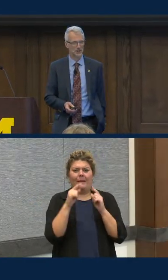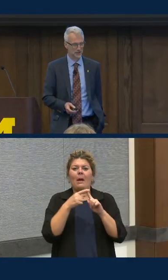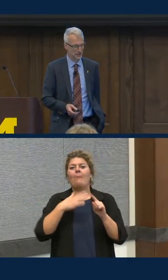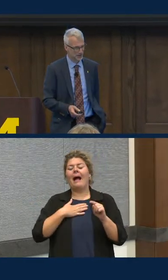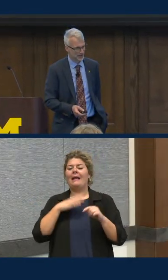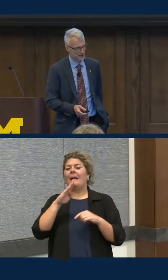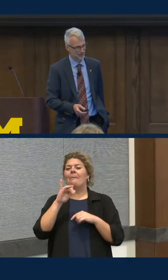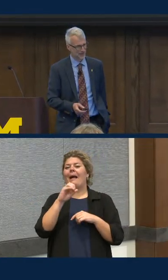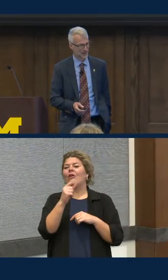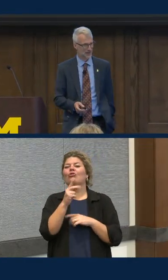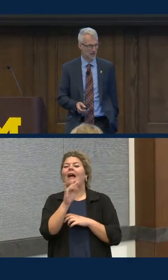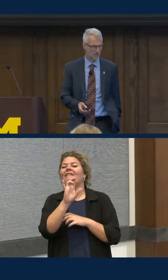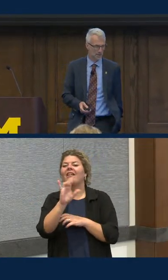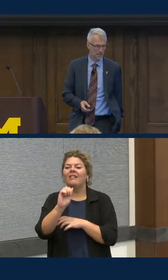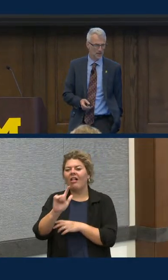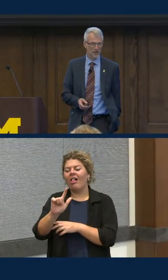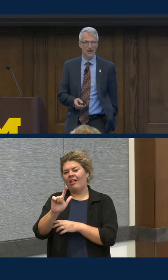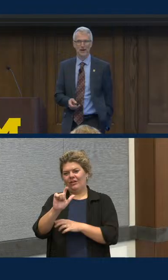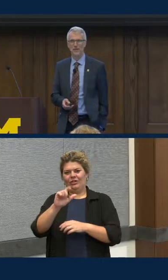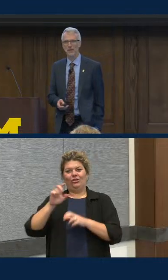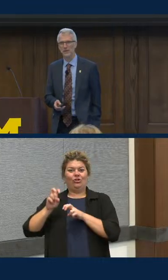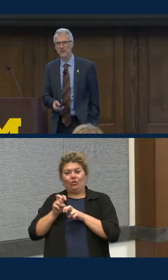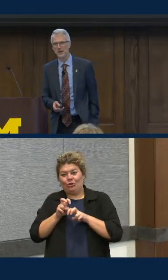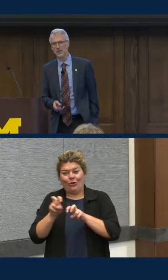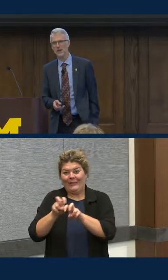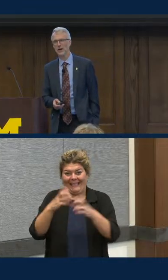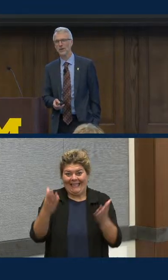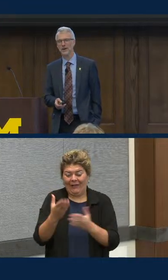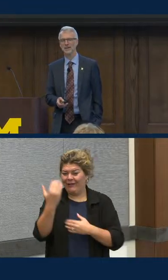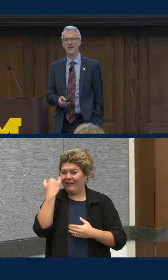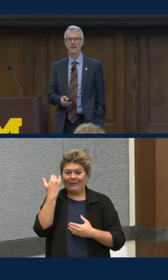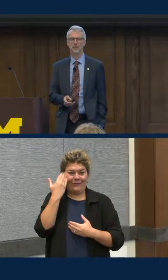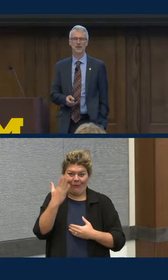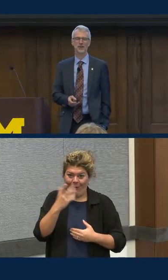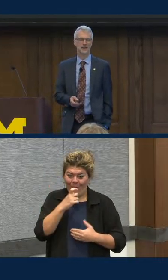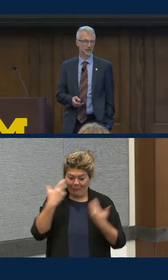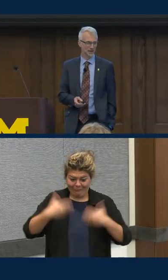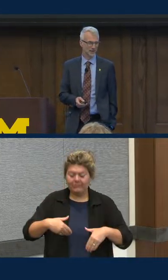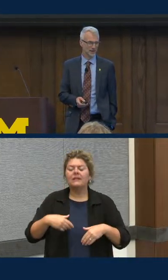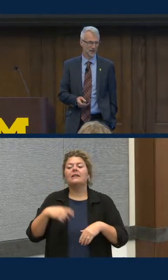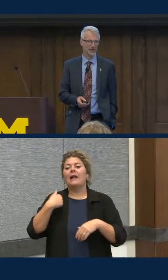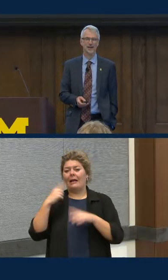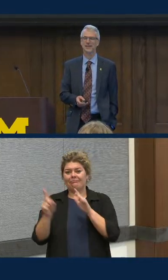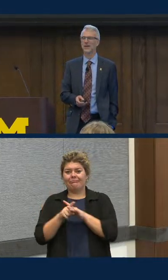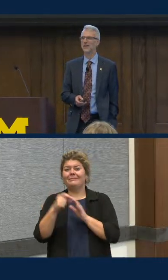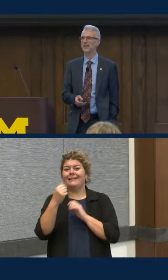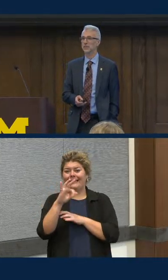biographical journey here. For those of you who don't know when I came to Michigan in 1990 I